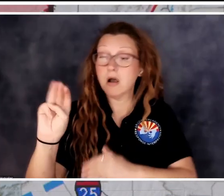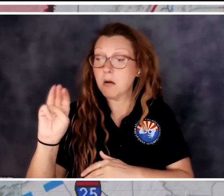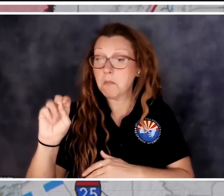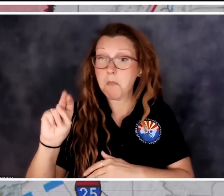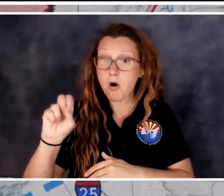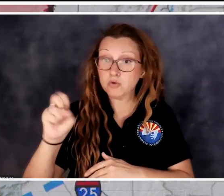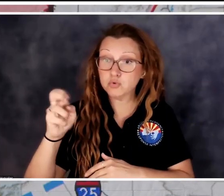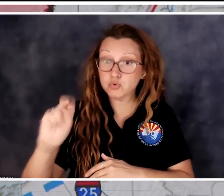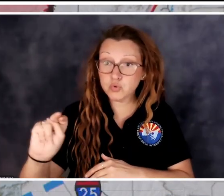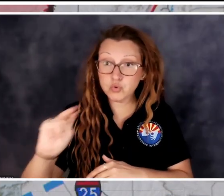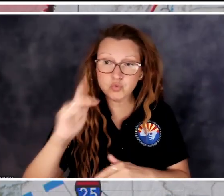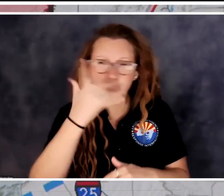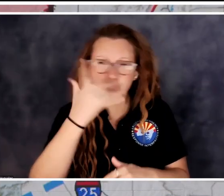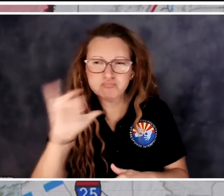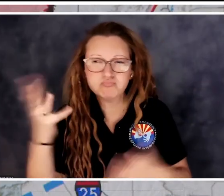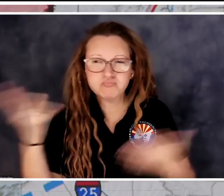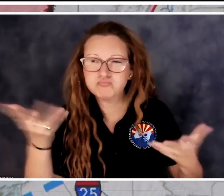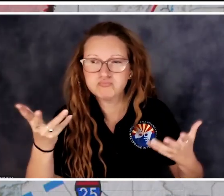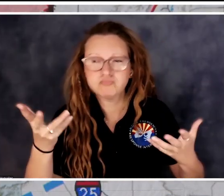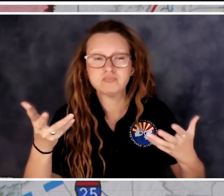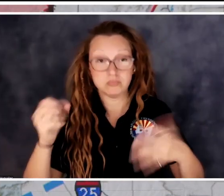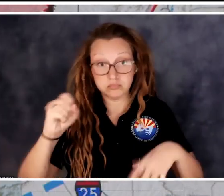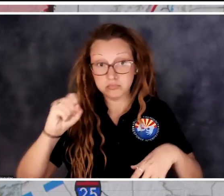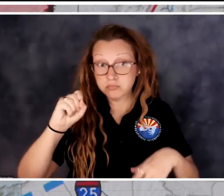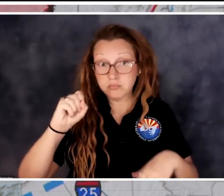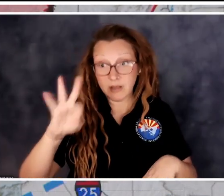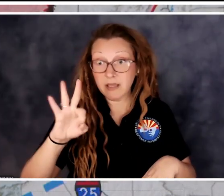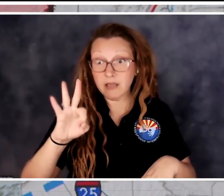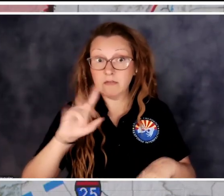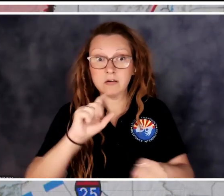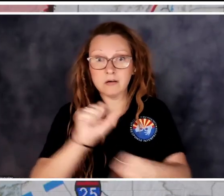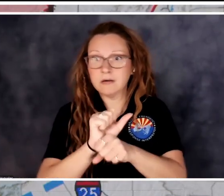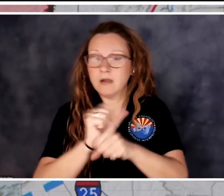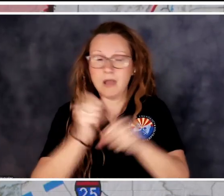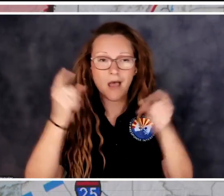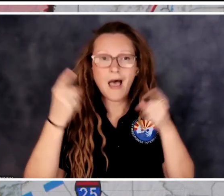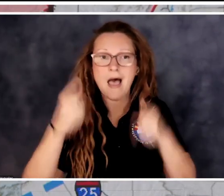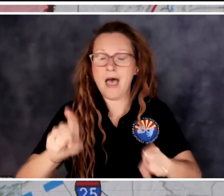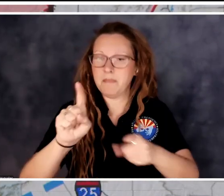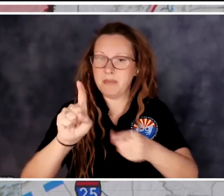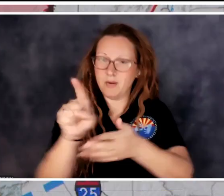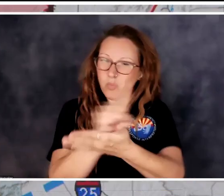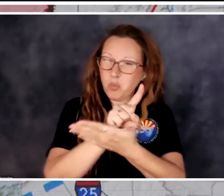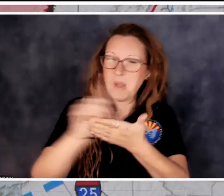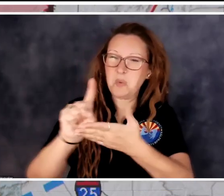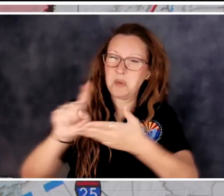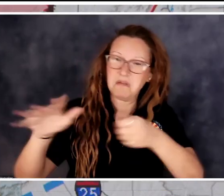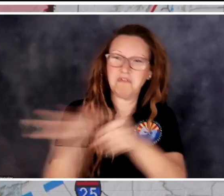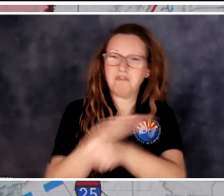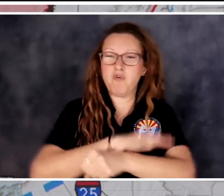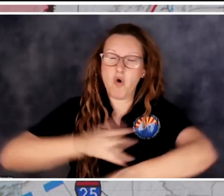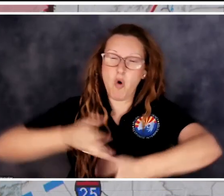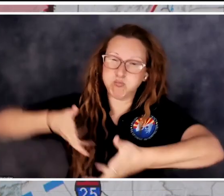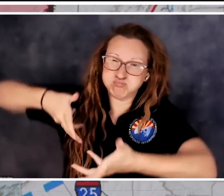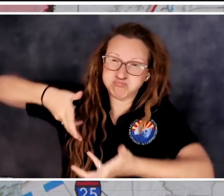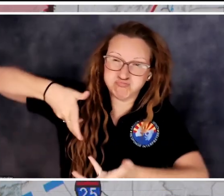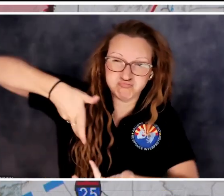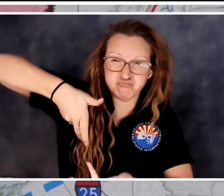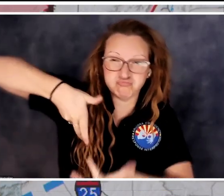as far as how that monsoonal flow looks to be potentially setting up and that if we do get like a week long of monsoonal flow,